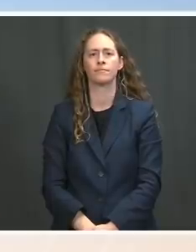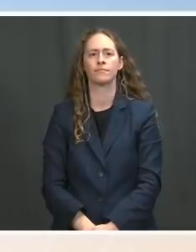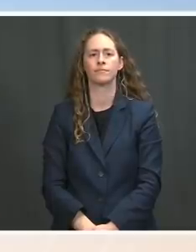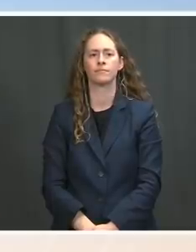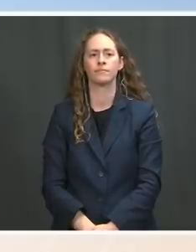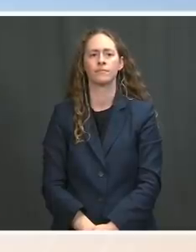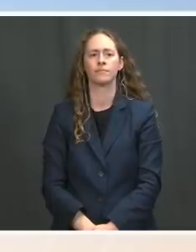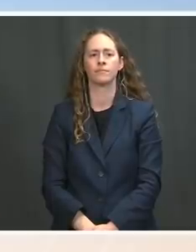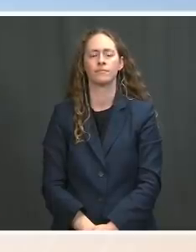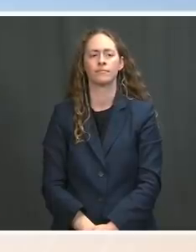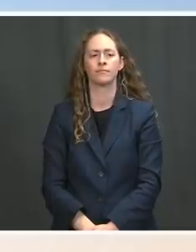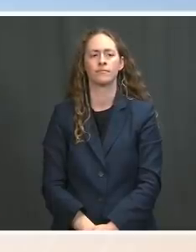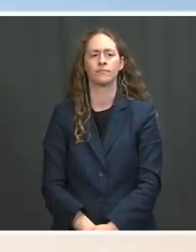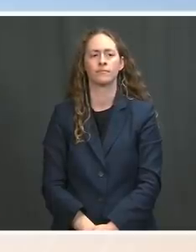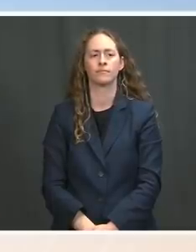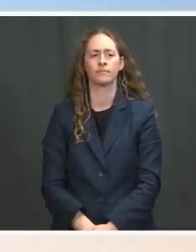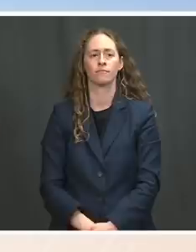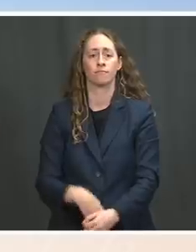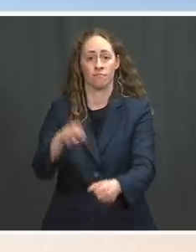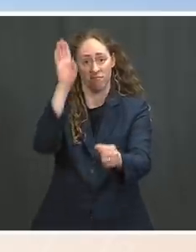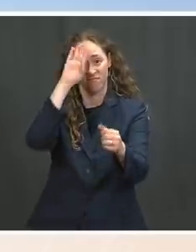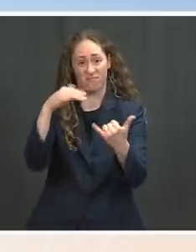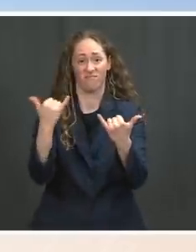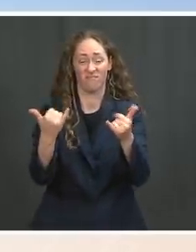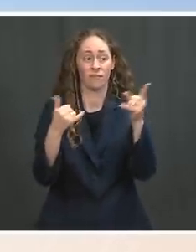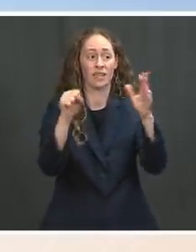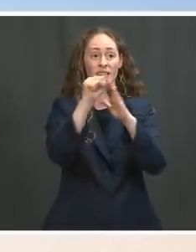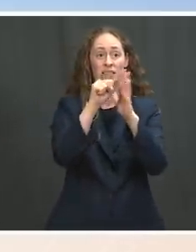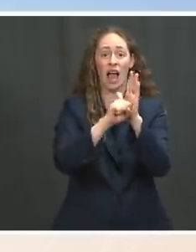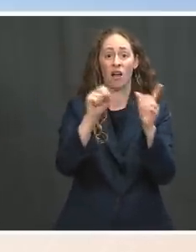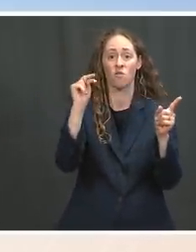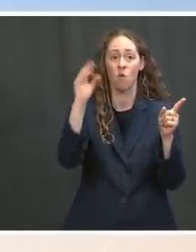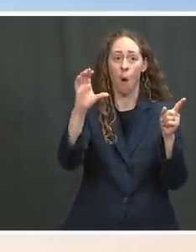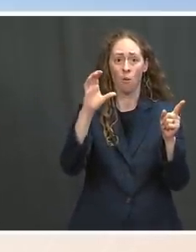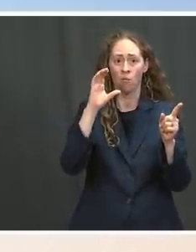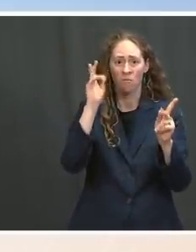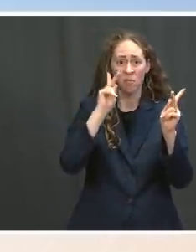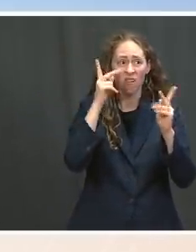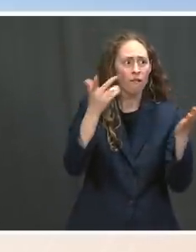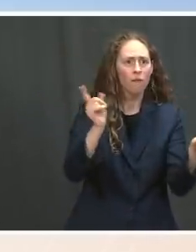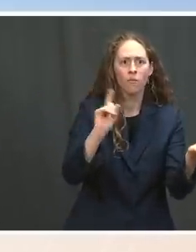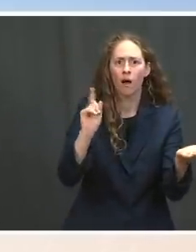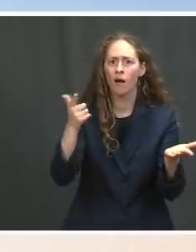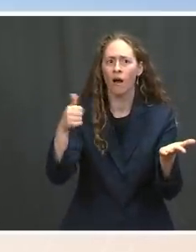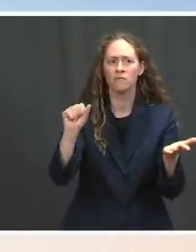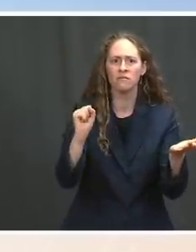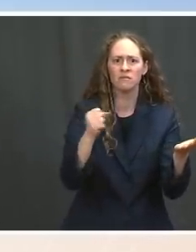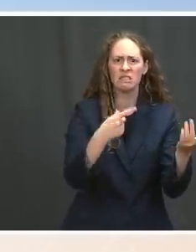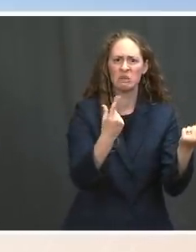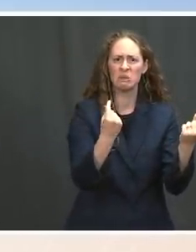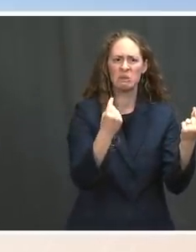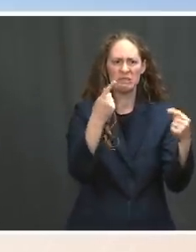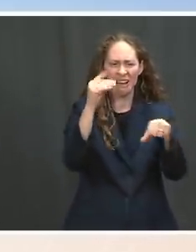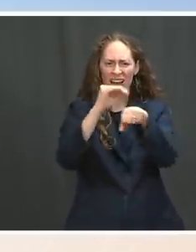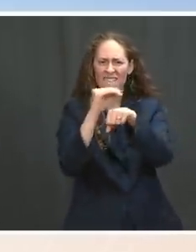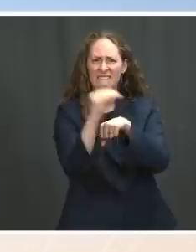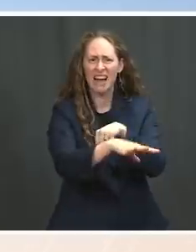cannot find gasoline right now. What's your advice to them about what they should do and what they shouldn't do until this situation is resolved?